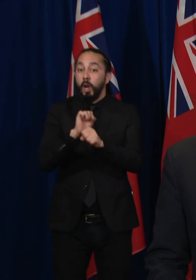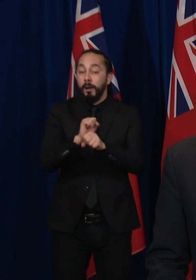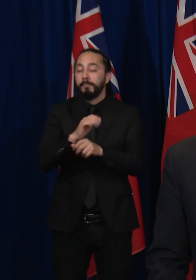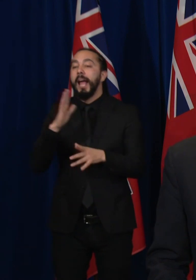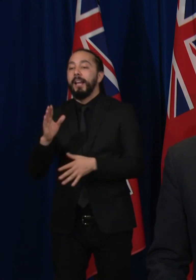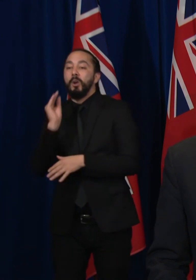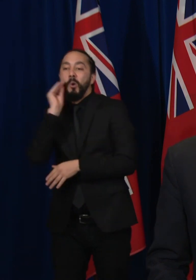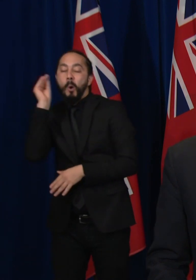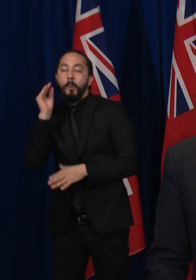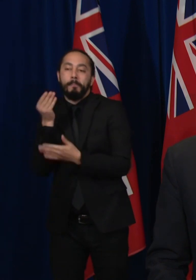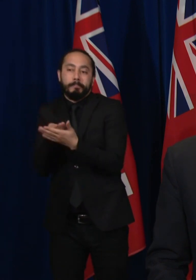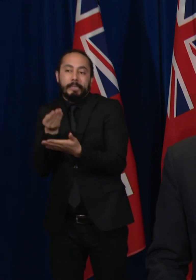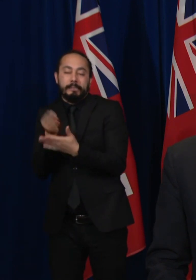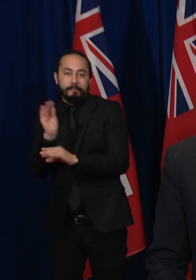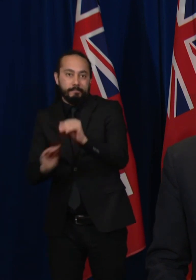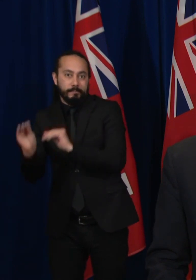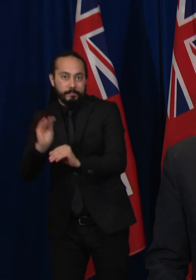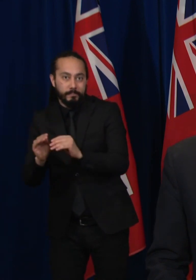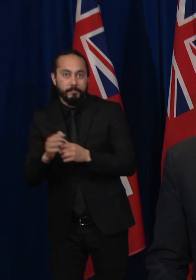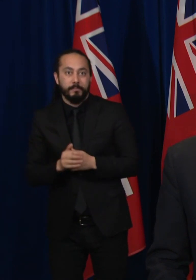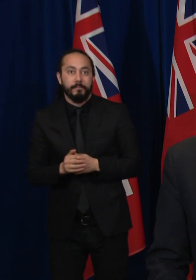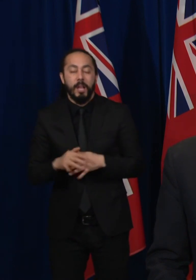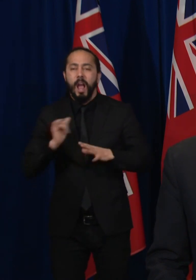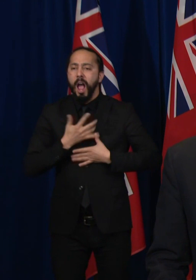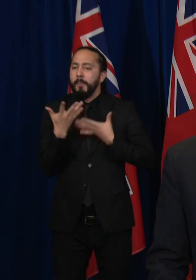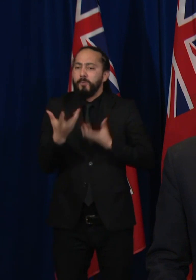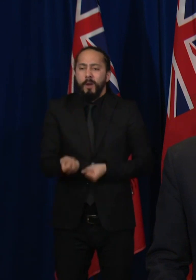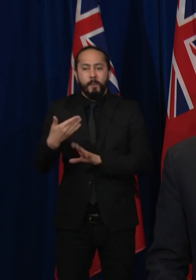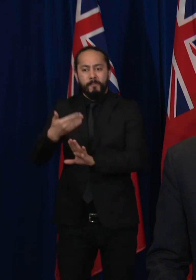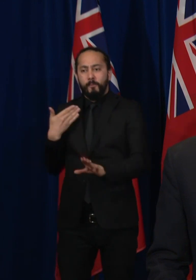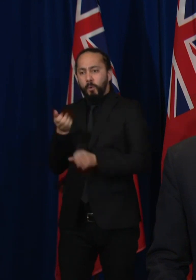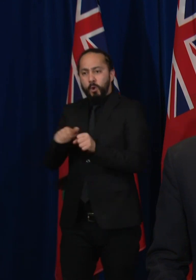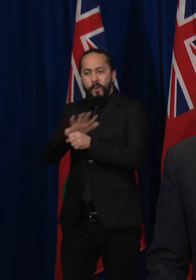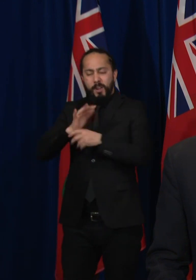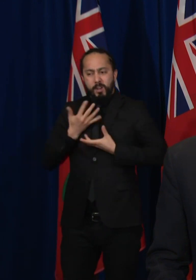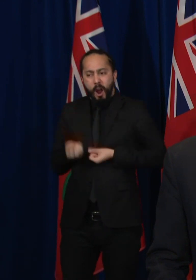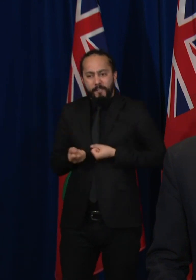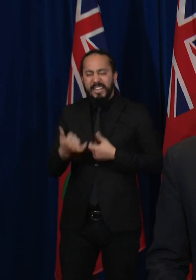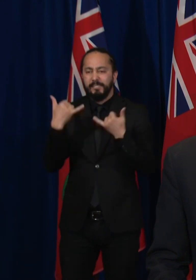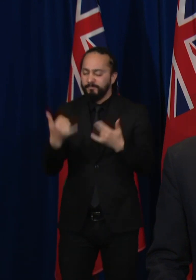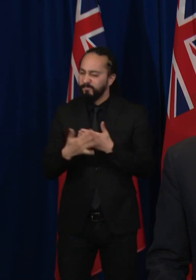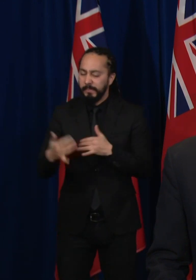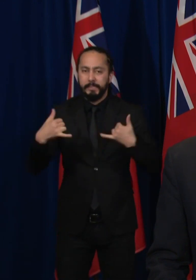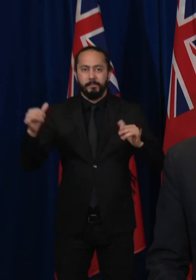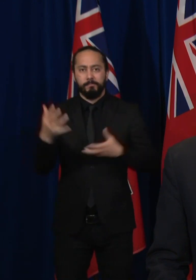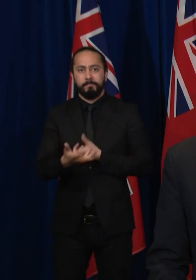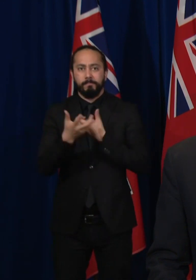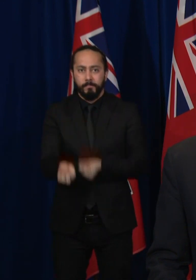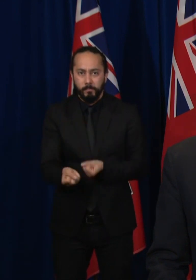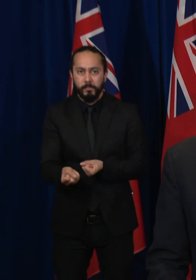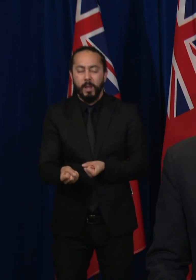Four score and seven years ago our fathers brought forth, COVID-19, and I remain confident today. upon this continent, a new nation, conceived in liberty, By acting decisively and working together with our partners,